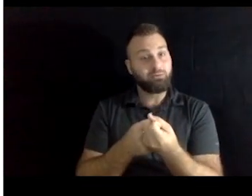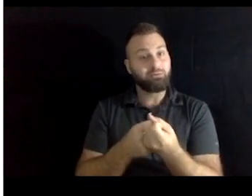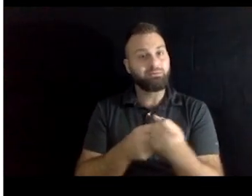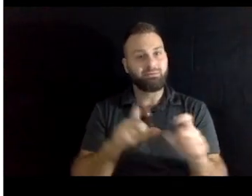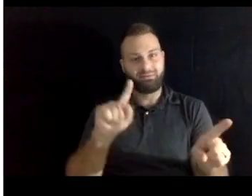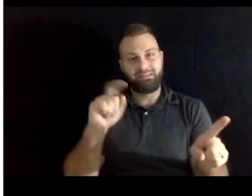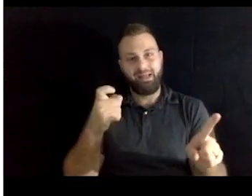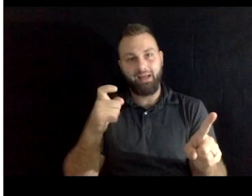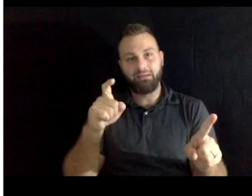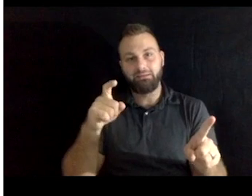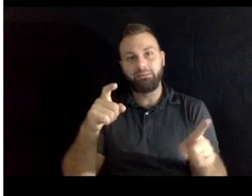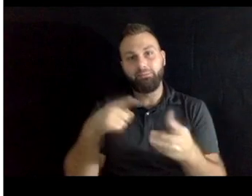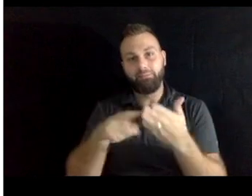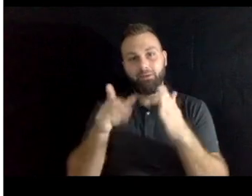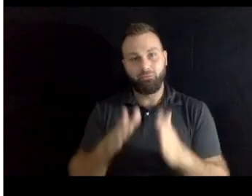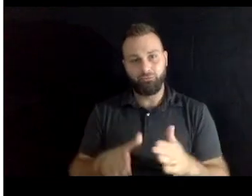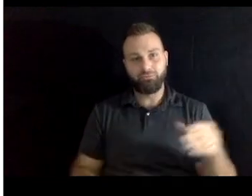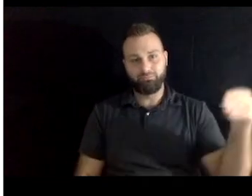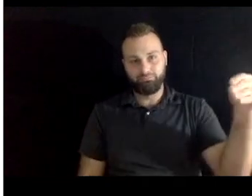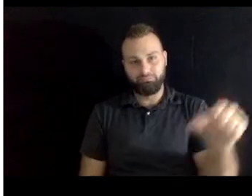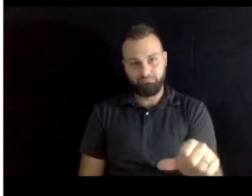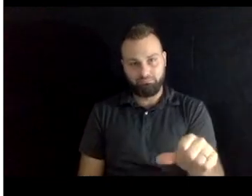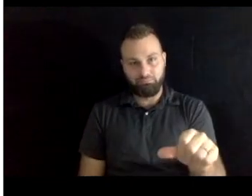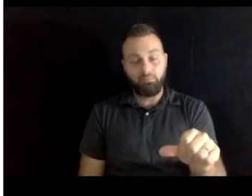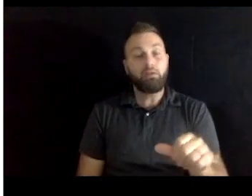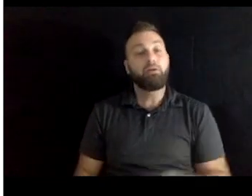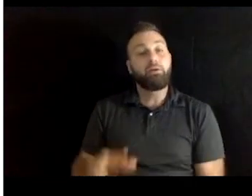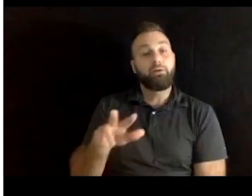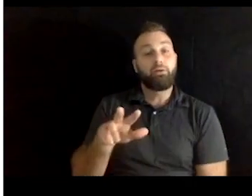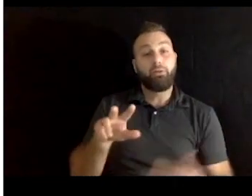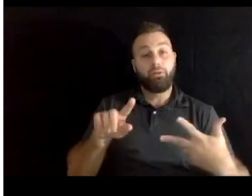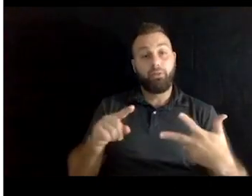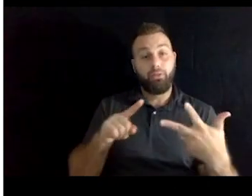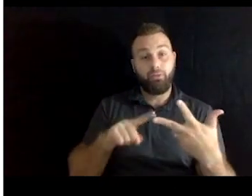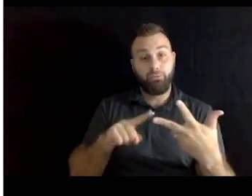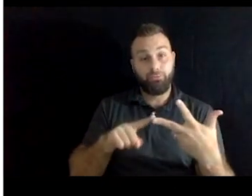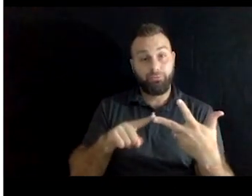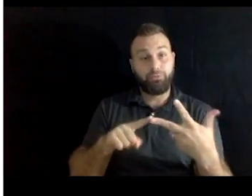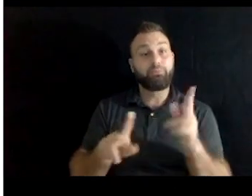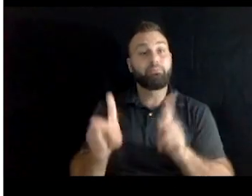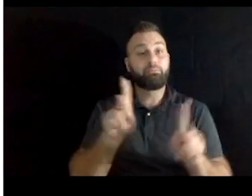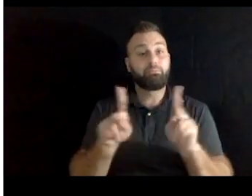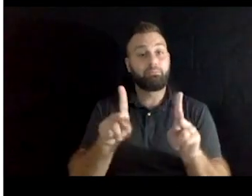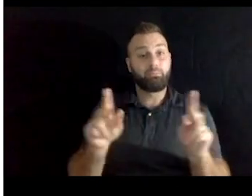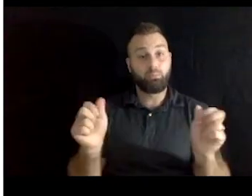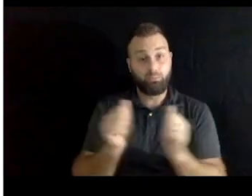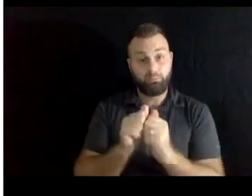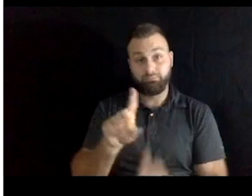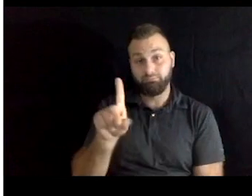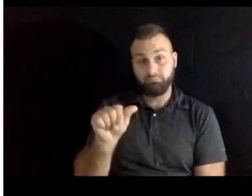more later in the talk and 3rd, which is really critical that people with disabilities want to work.